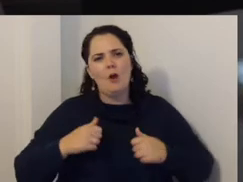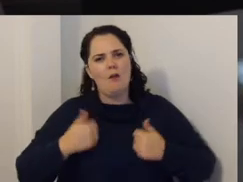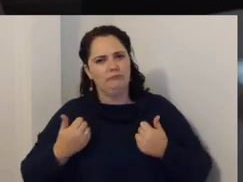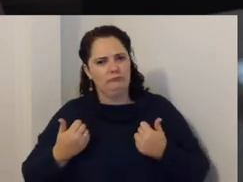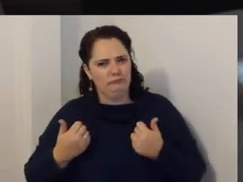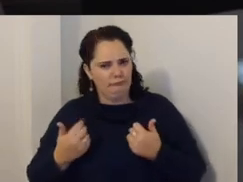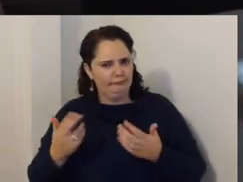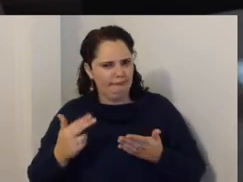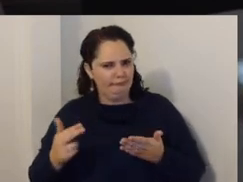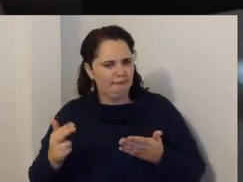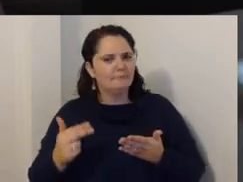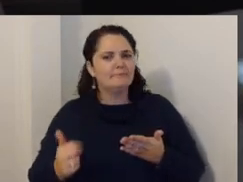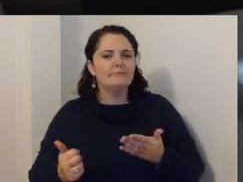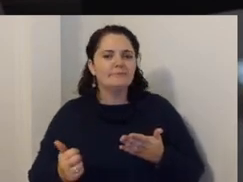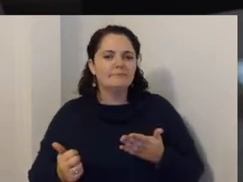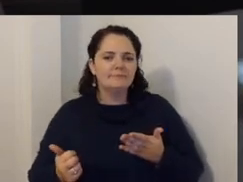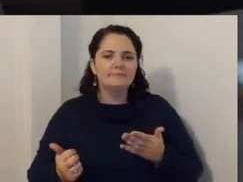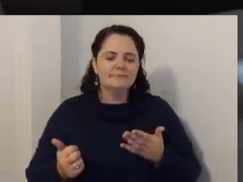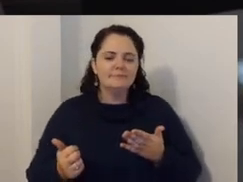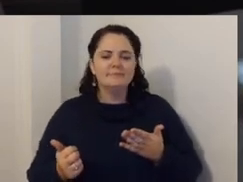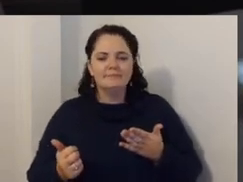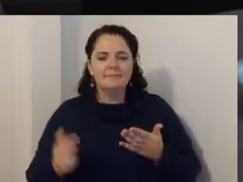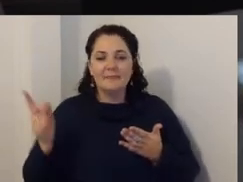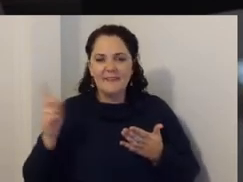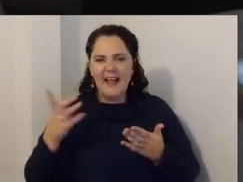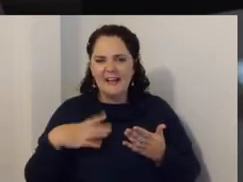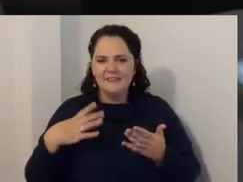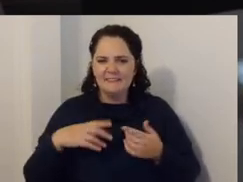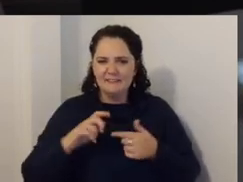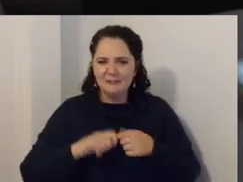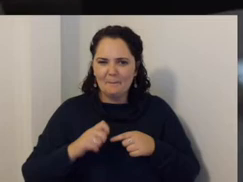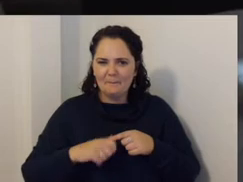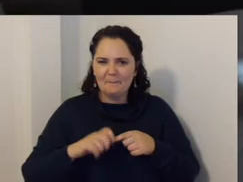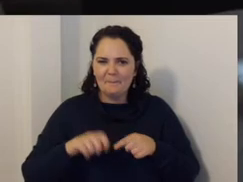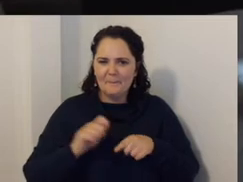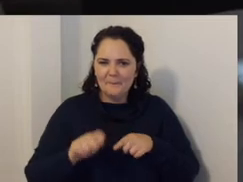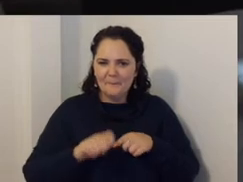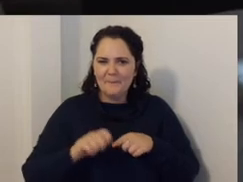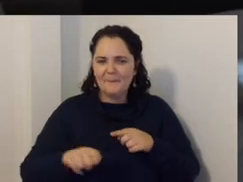my rhythm and I'm gonna have to sharpen my pencil again since I ground off all of it